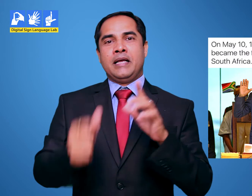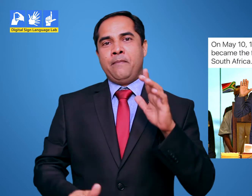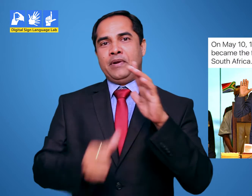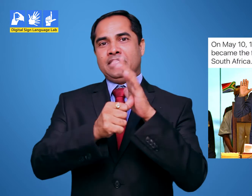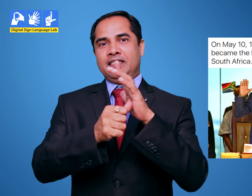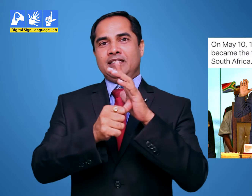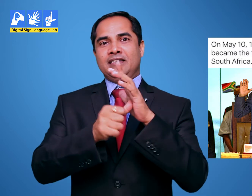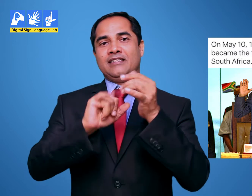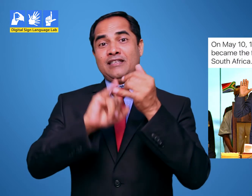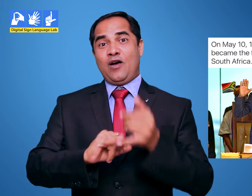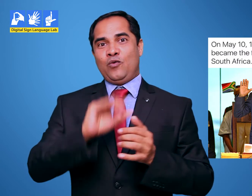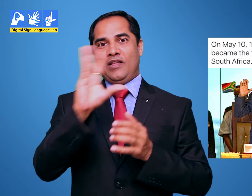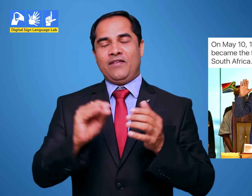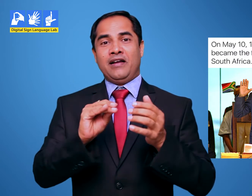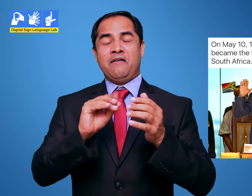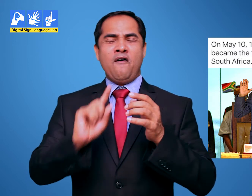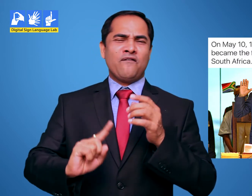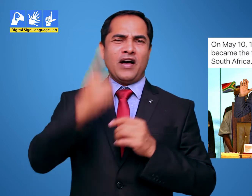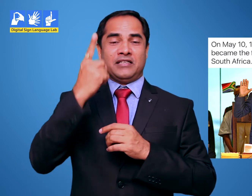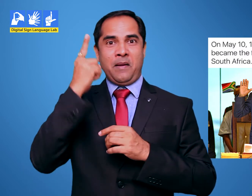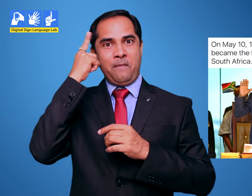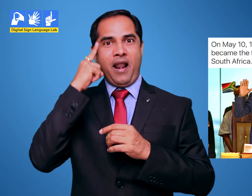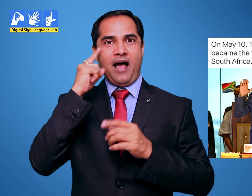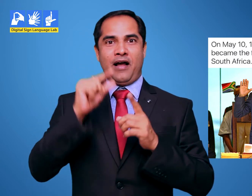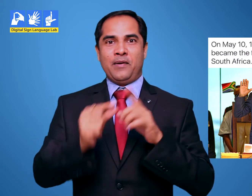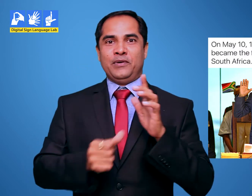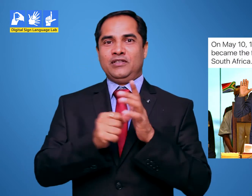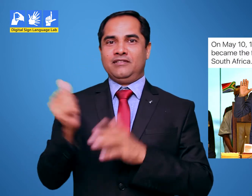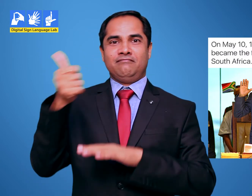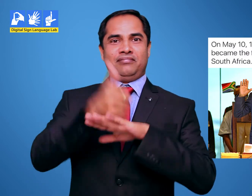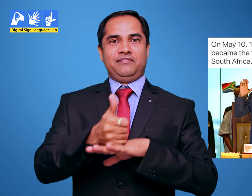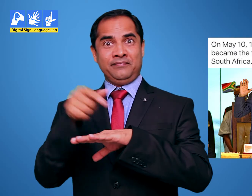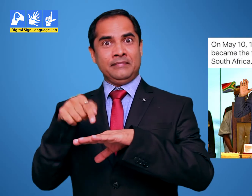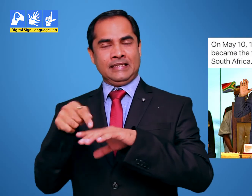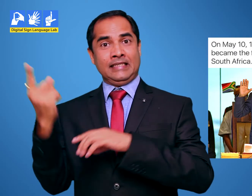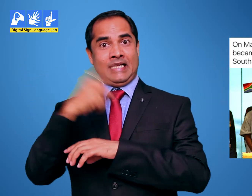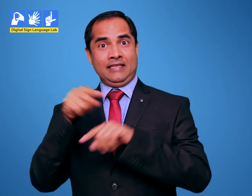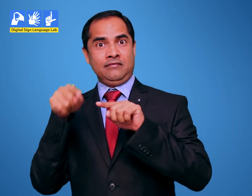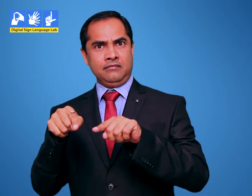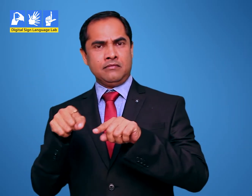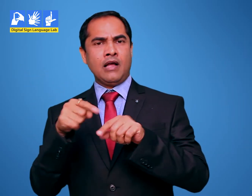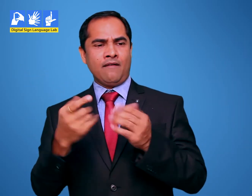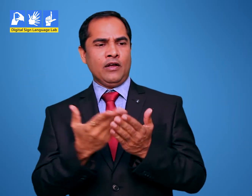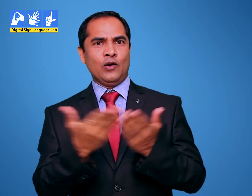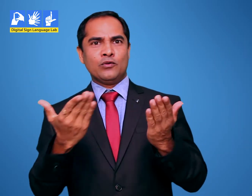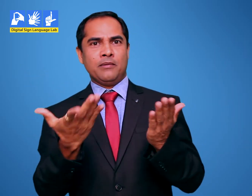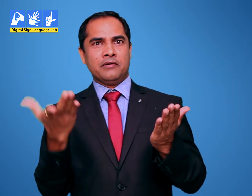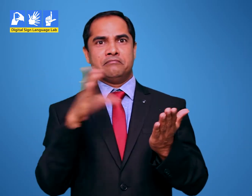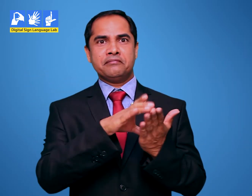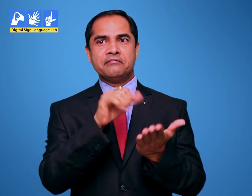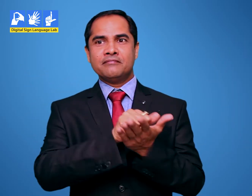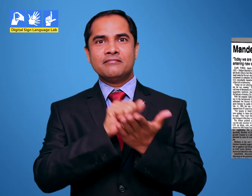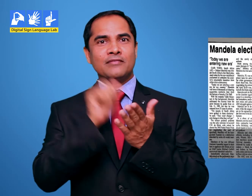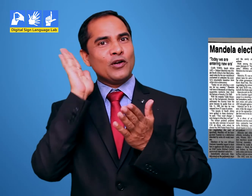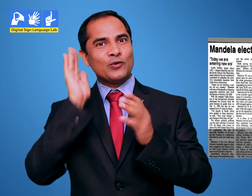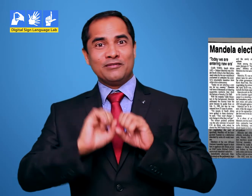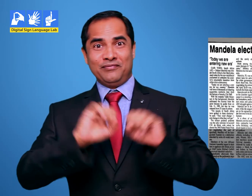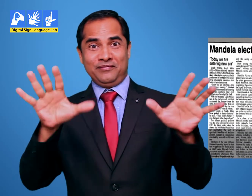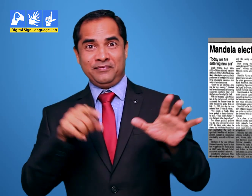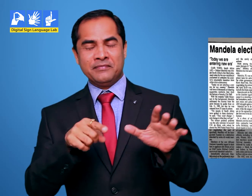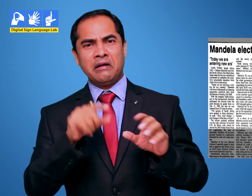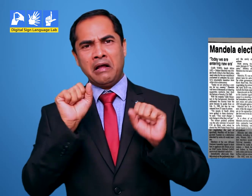black president of South Africa. On that day several newspapers covered his story.